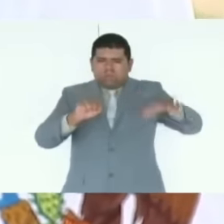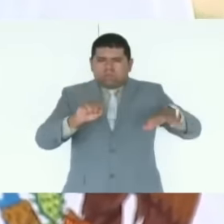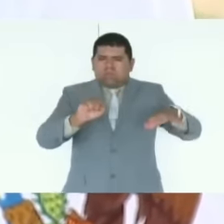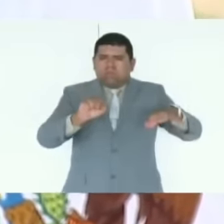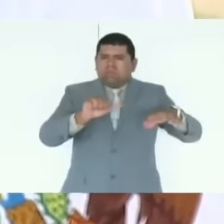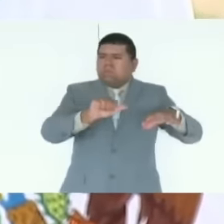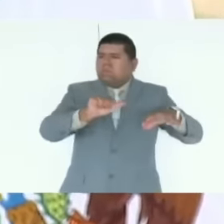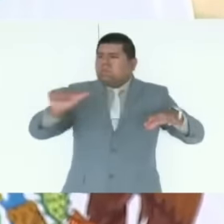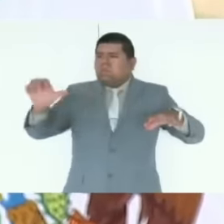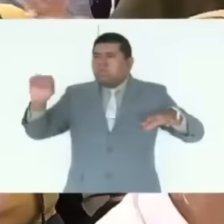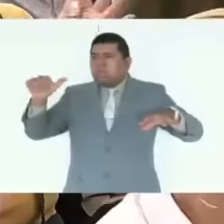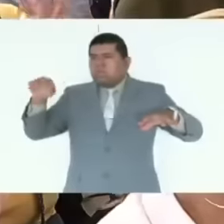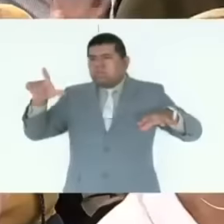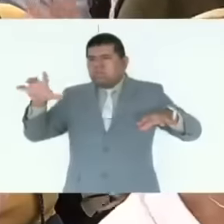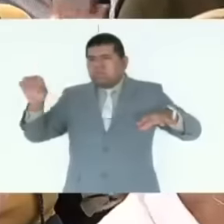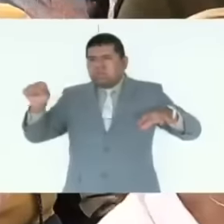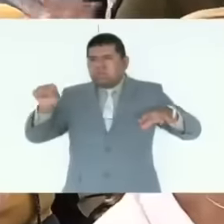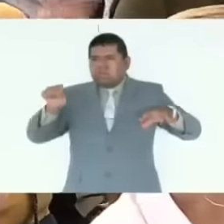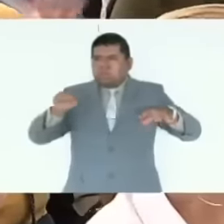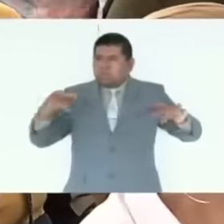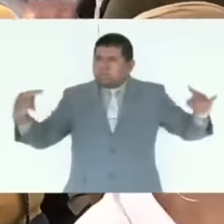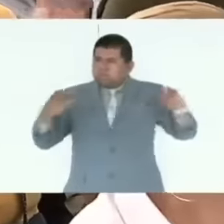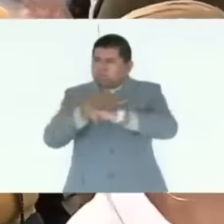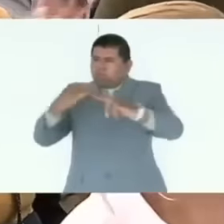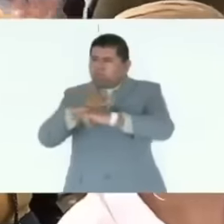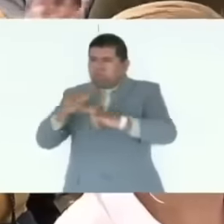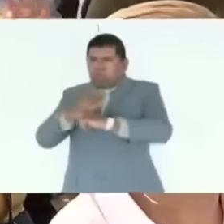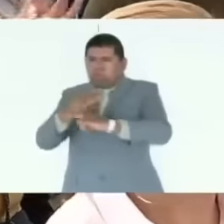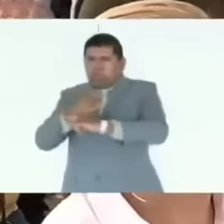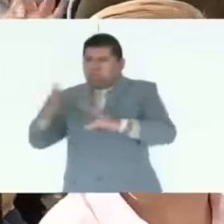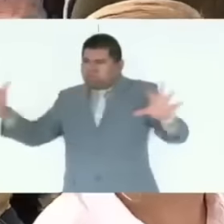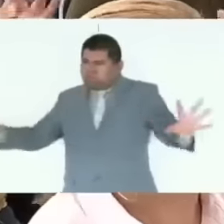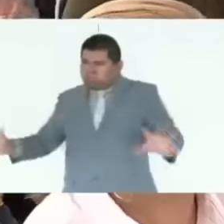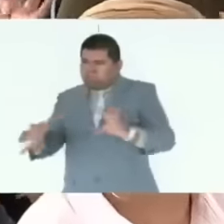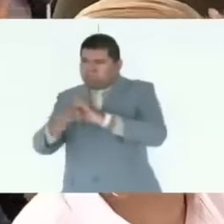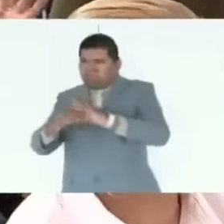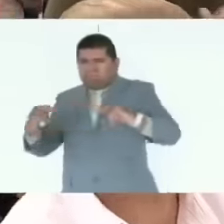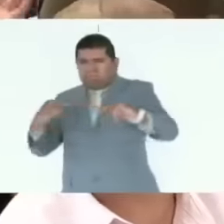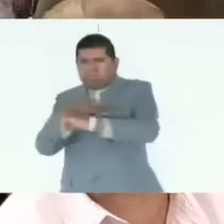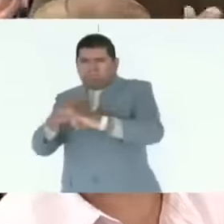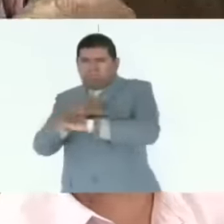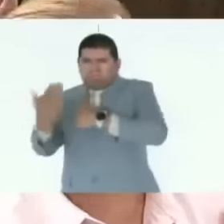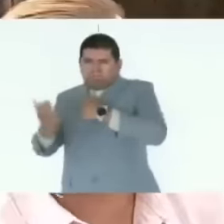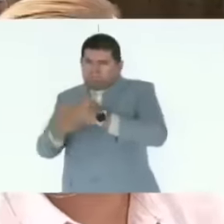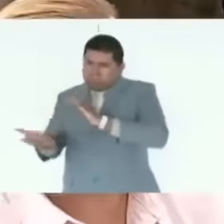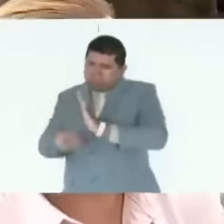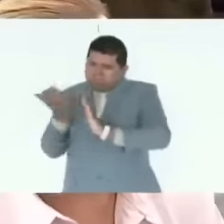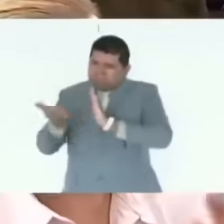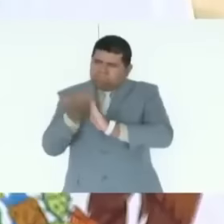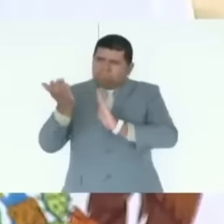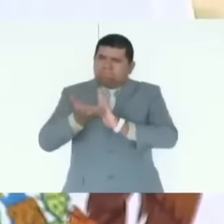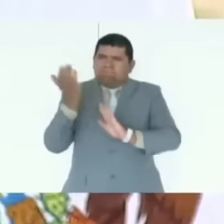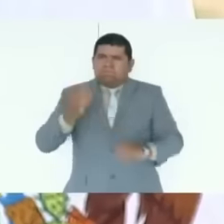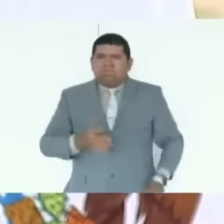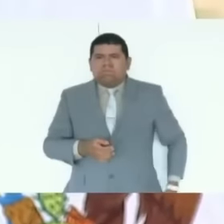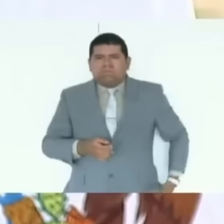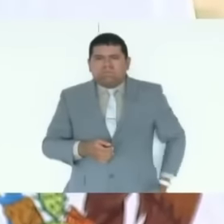construction I committed the last time we were here